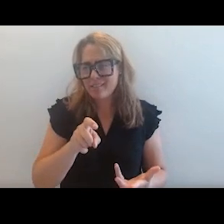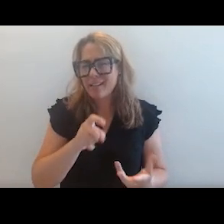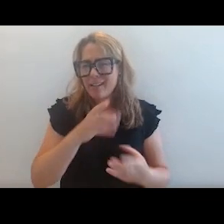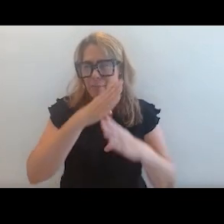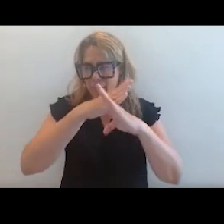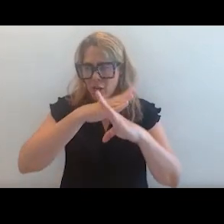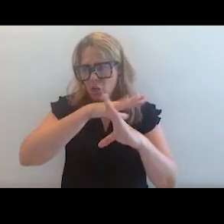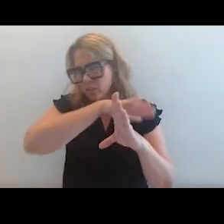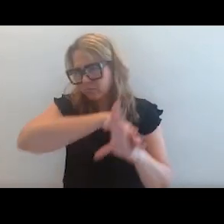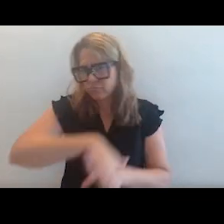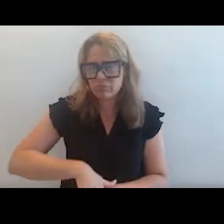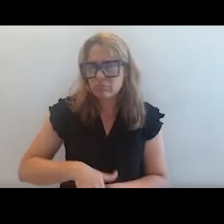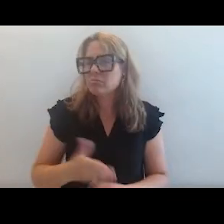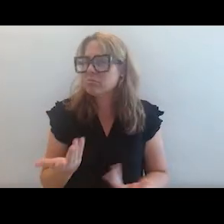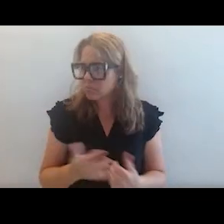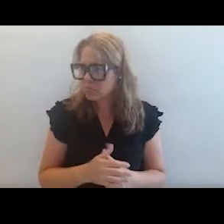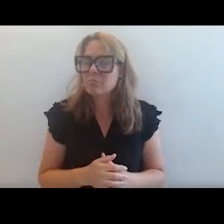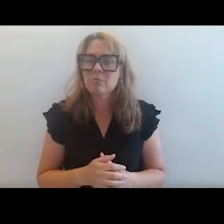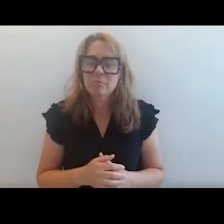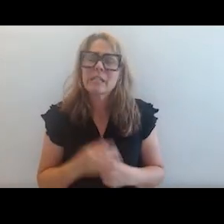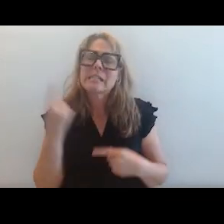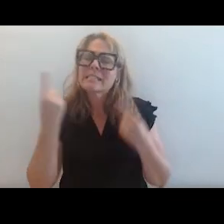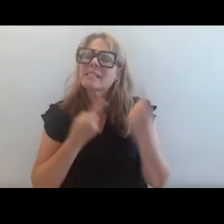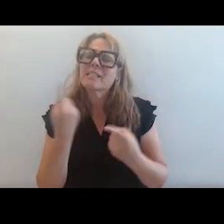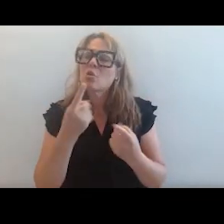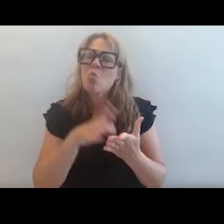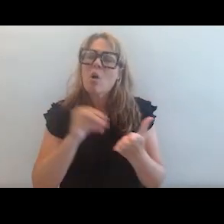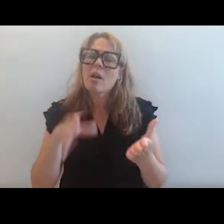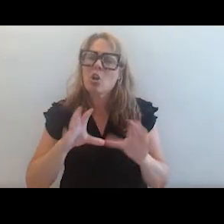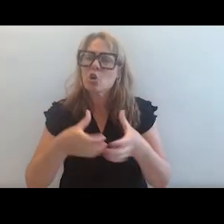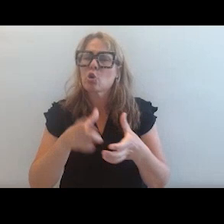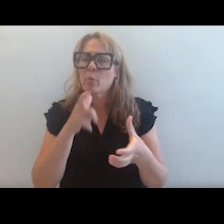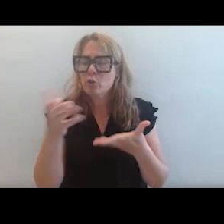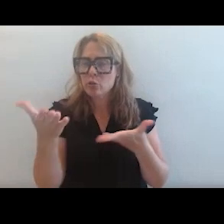Consider one learner group you serve: what specific access